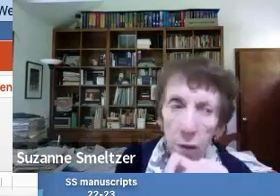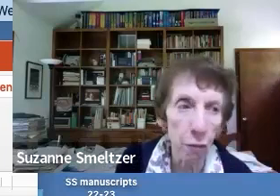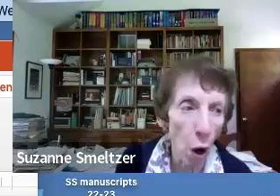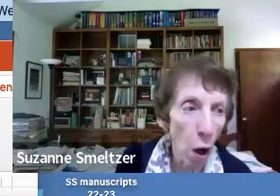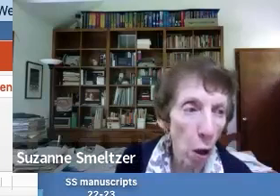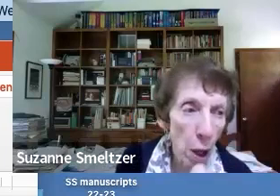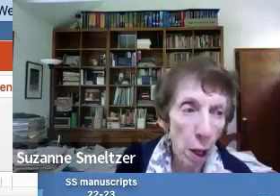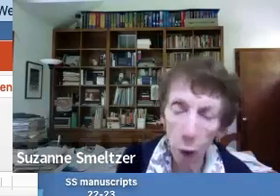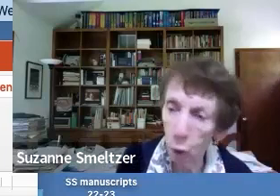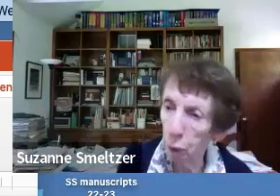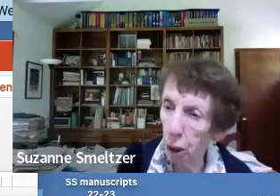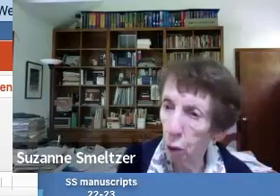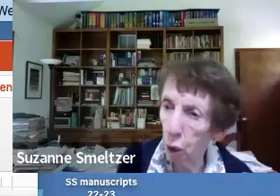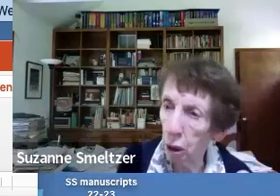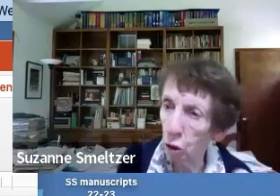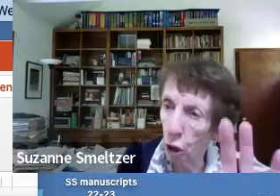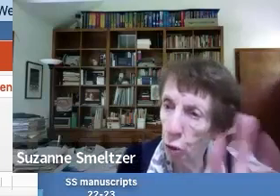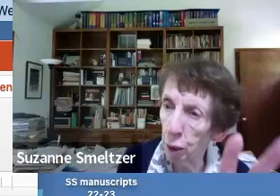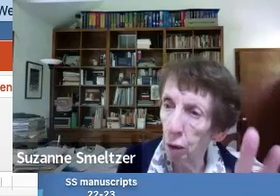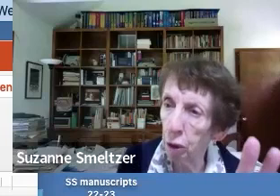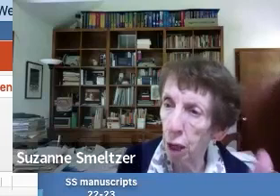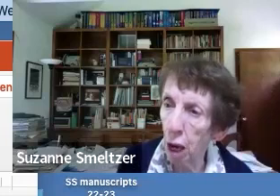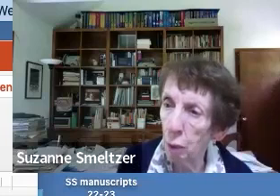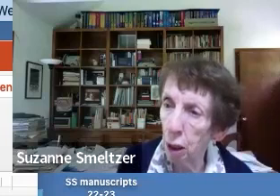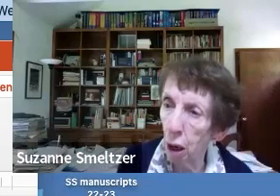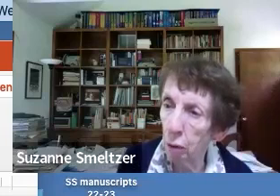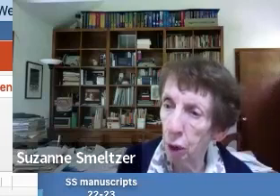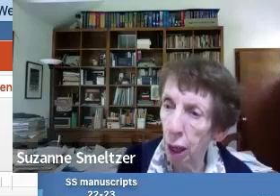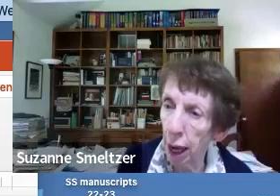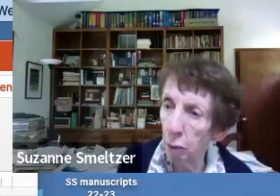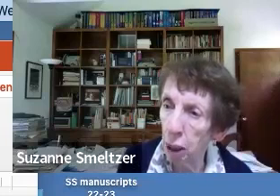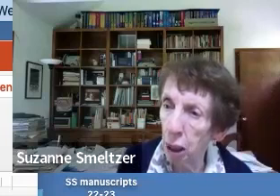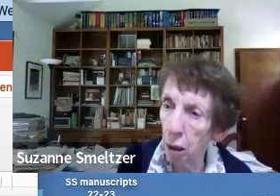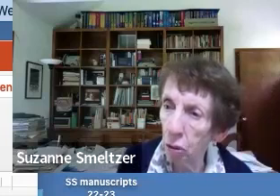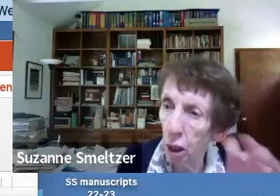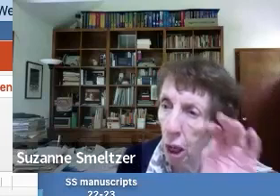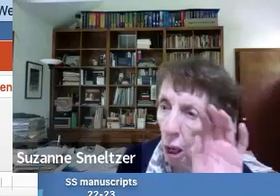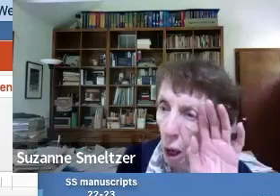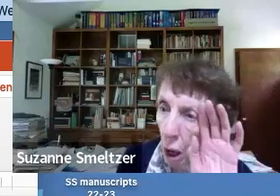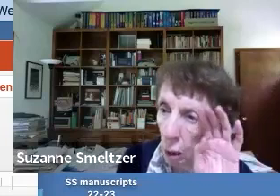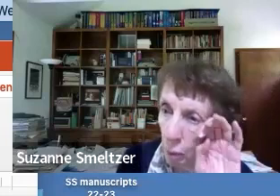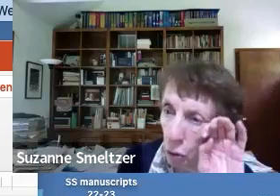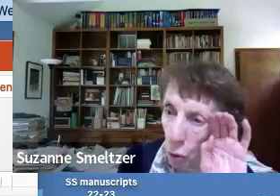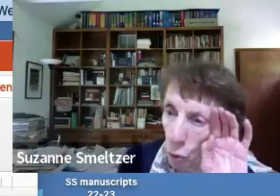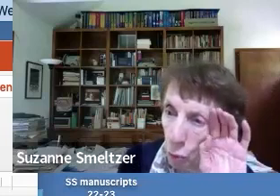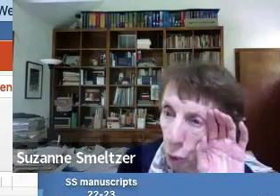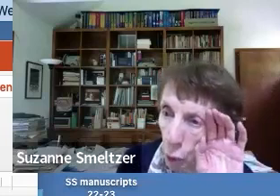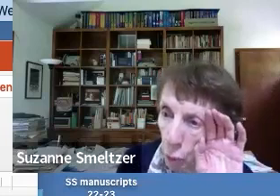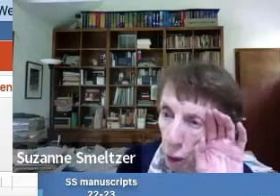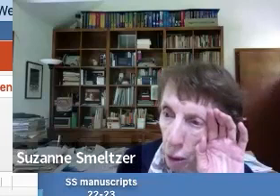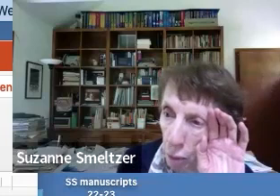the fall there will be an adjustment of the timing of the CAN meetings, so you will be,